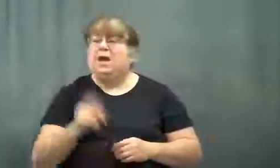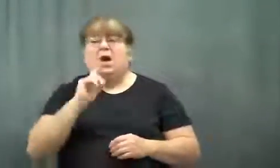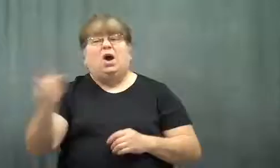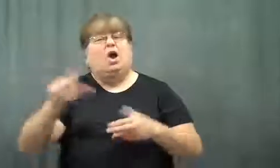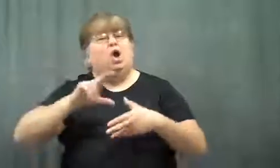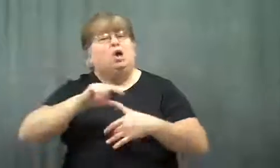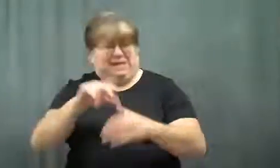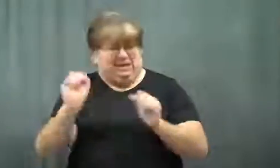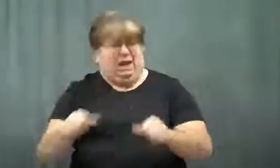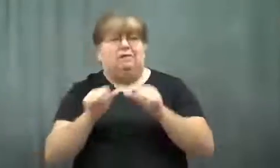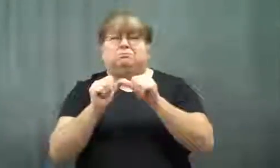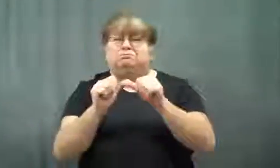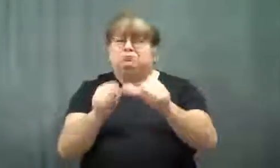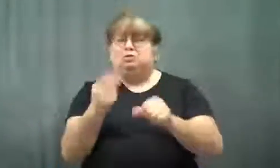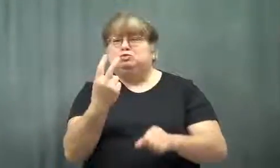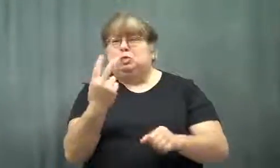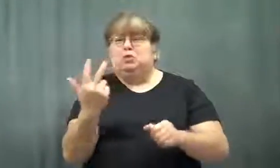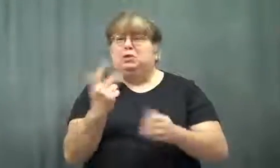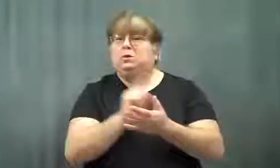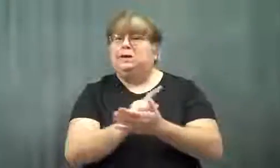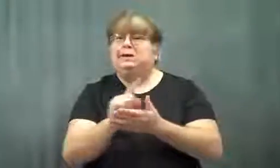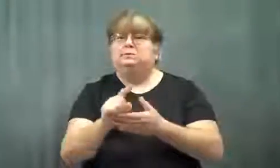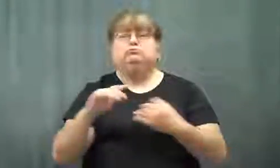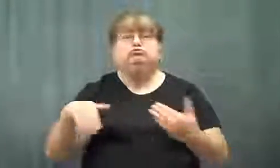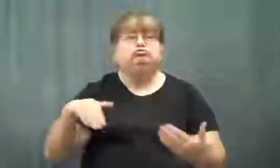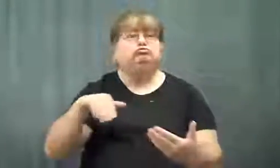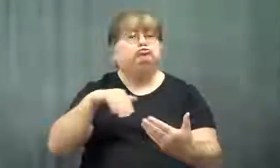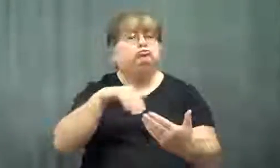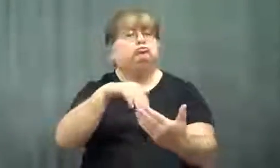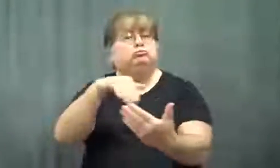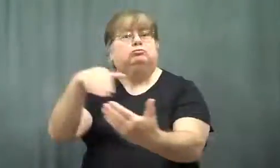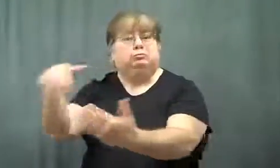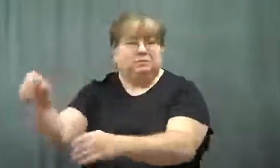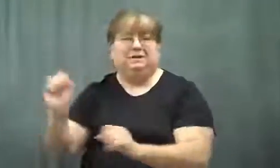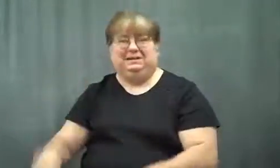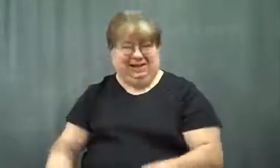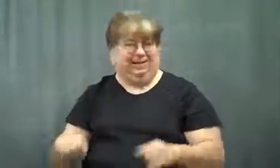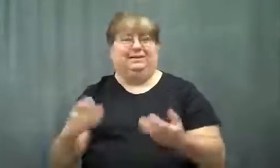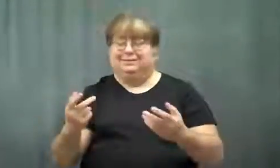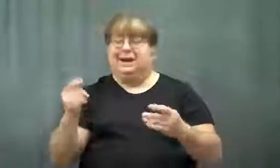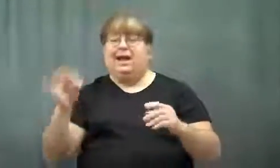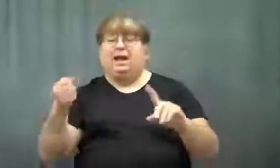Hurricanes can last 2 -3 weeks.